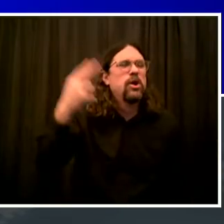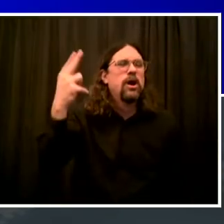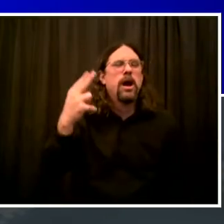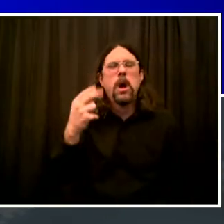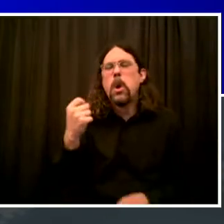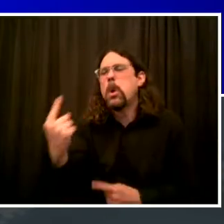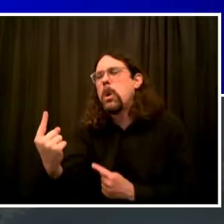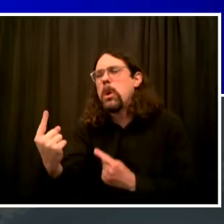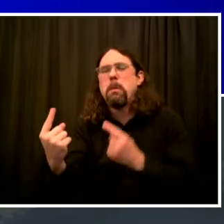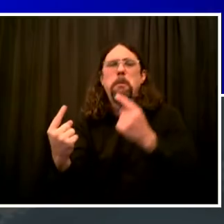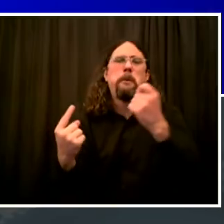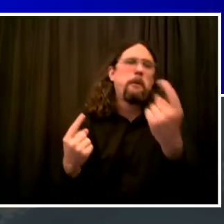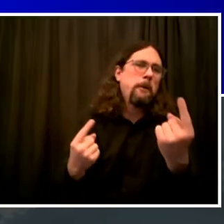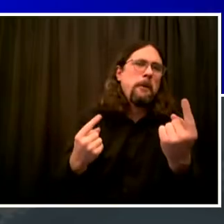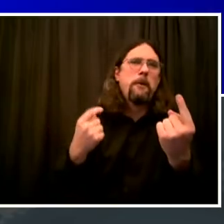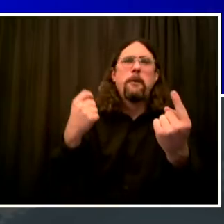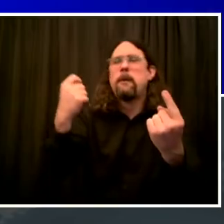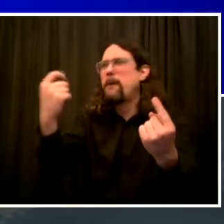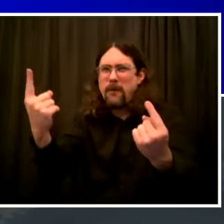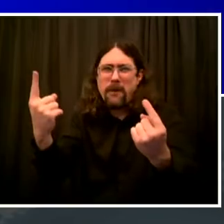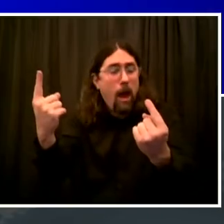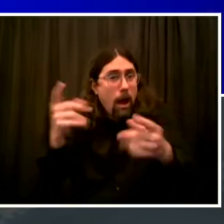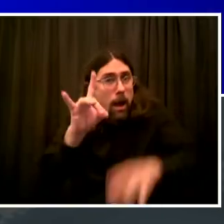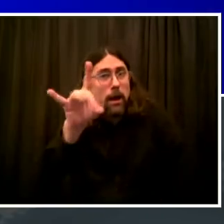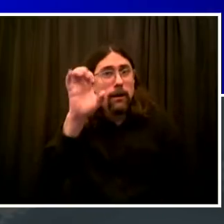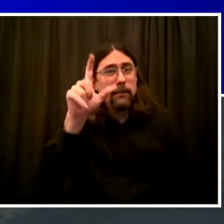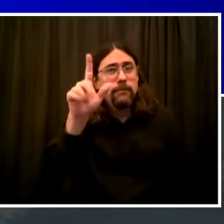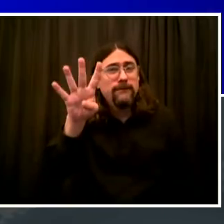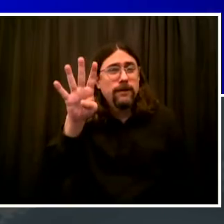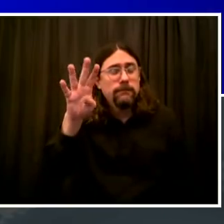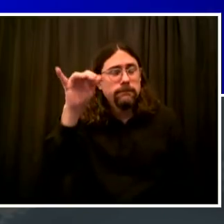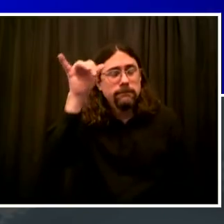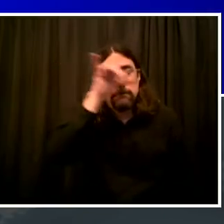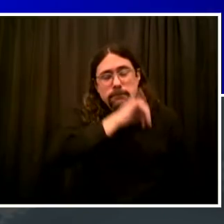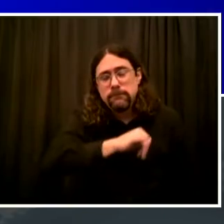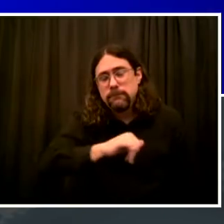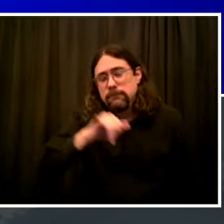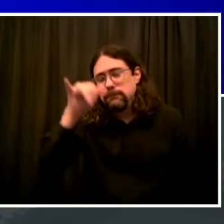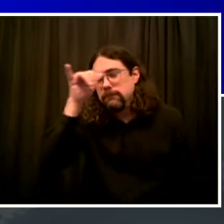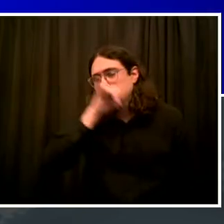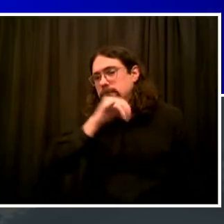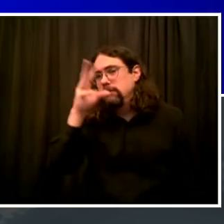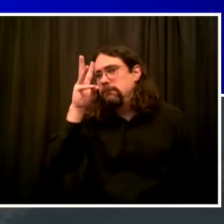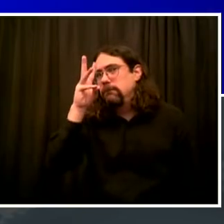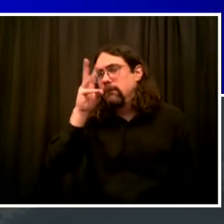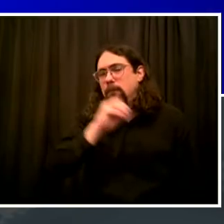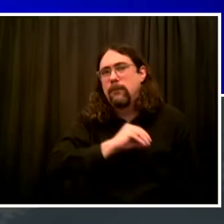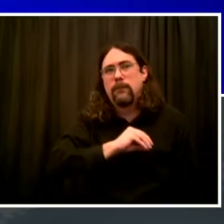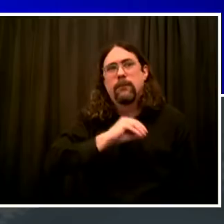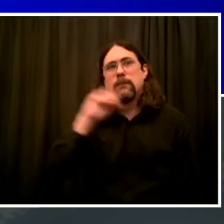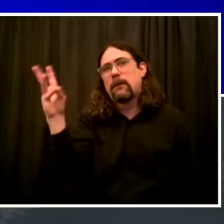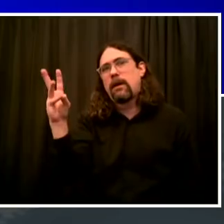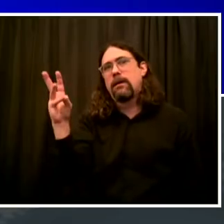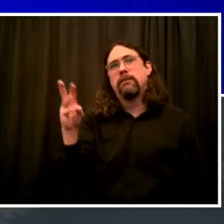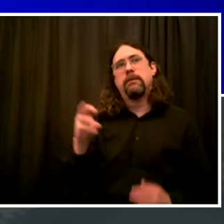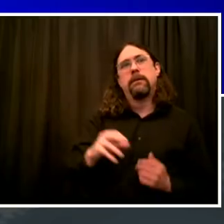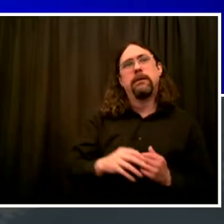HISTORIC FIGURE. THEY ARE EXPERIMENTING WITH WHAT'S IT LIKE TO GET OFF